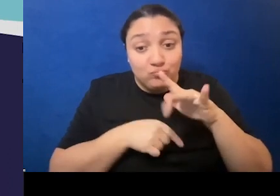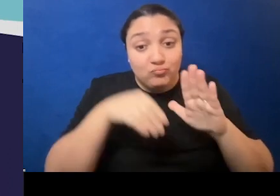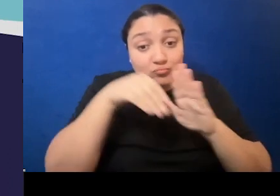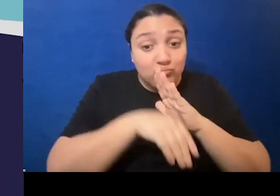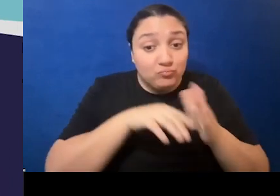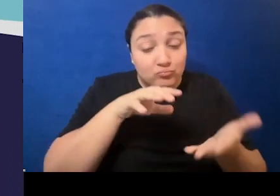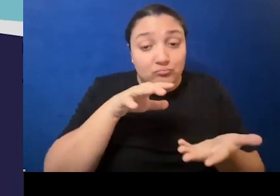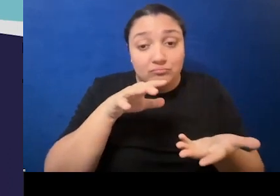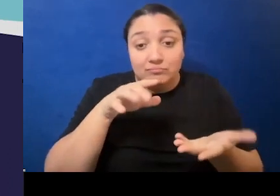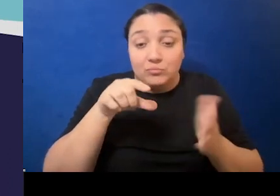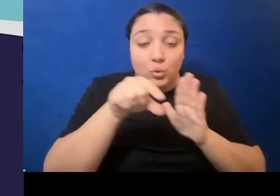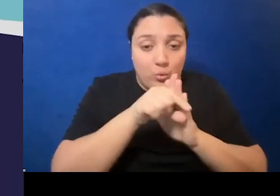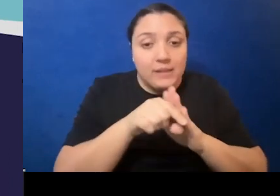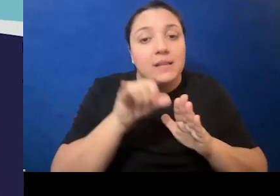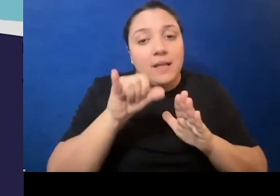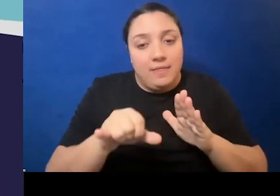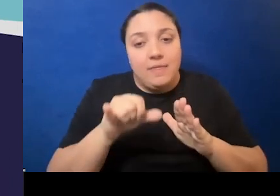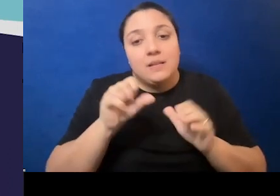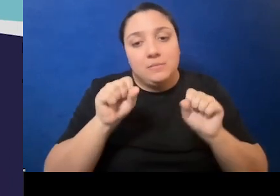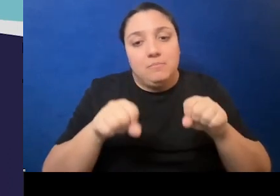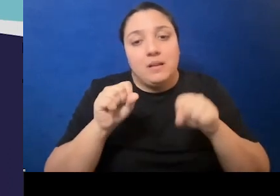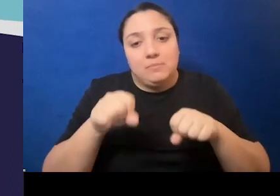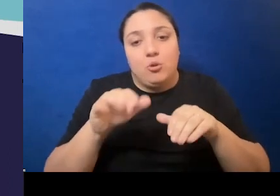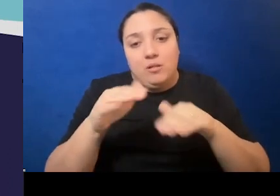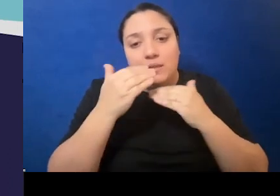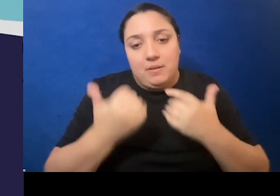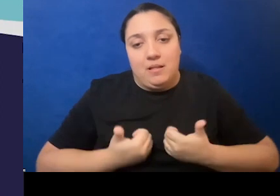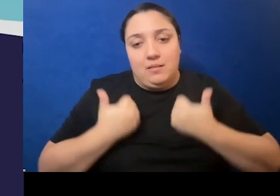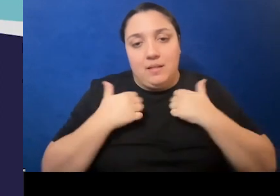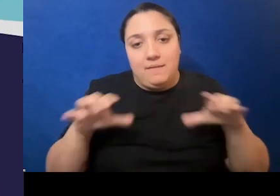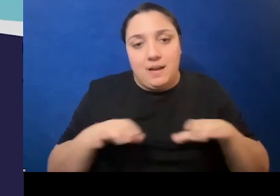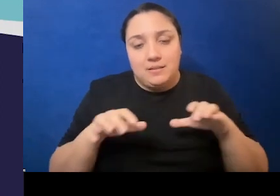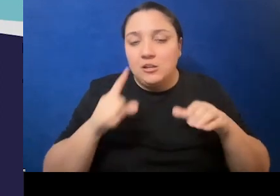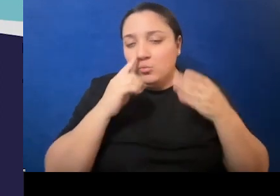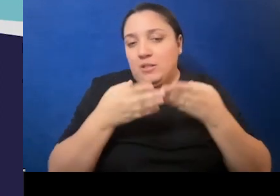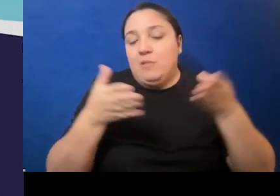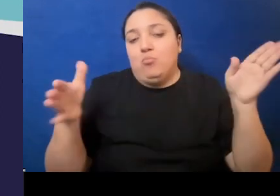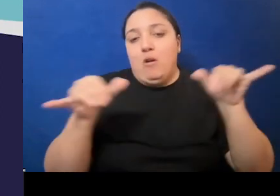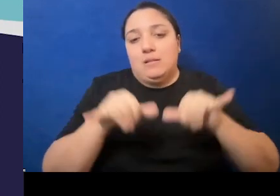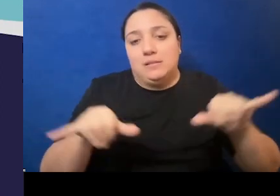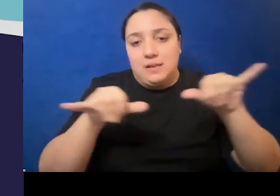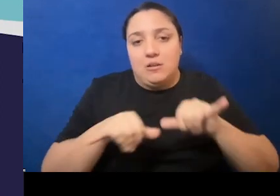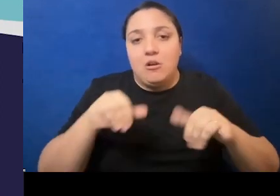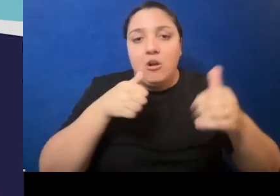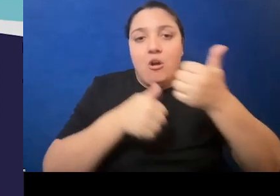MISSES THE CLASSES AND DECLINING GRADES, THAT IS LIKELY TO LIMIT THE MAJOR LIFE ACTIVITY.